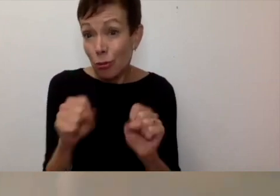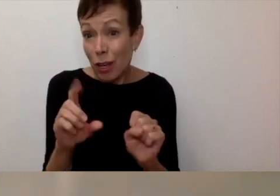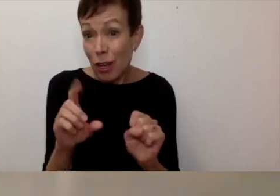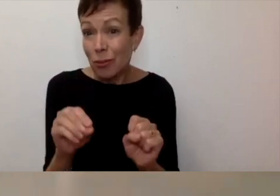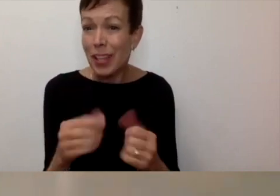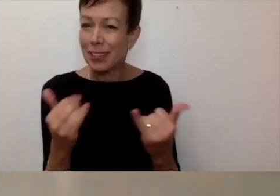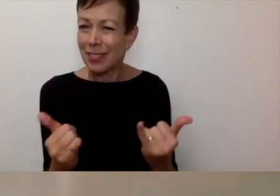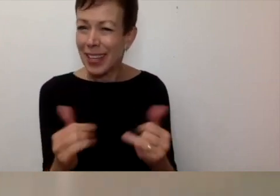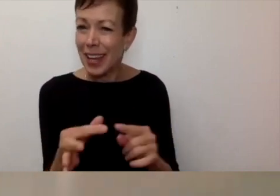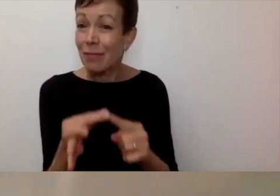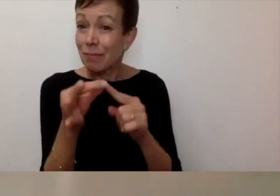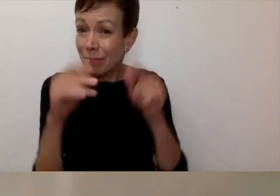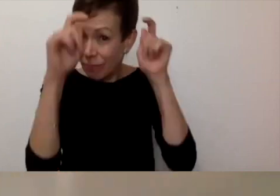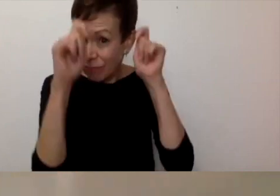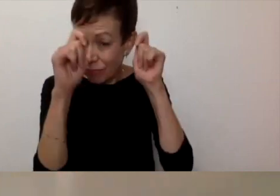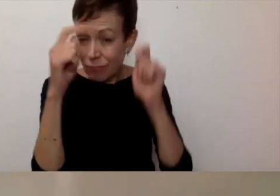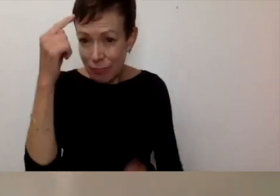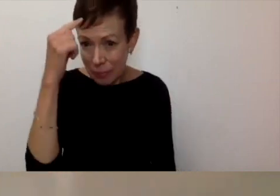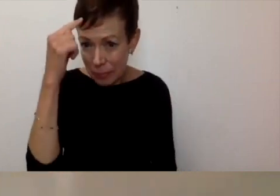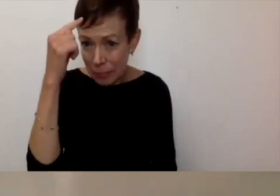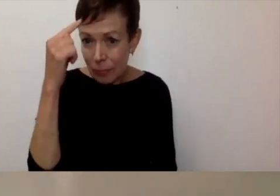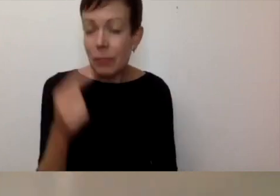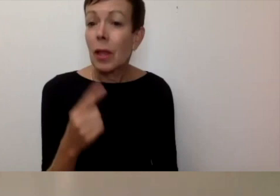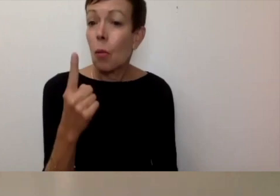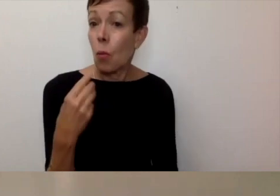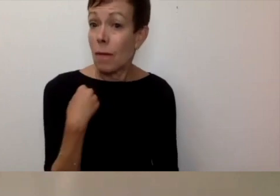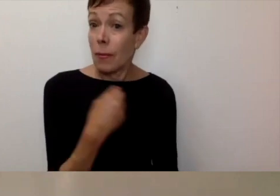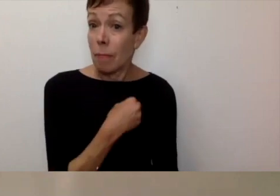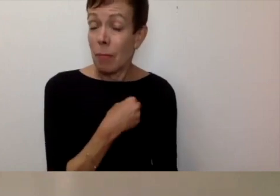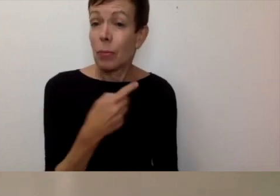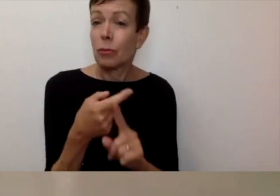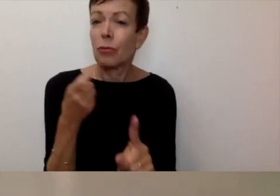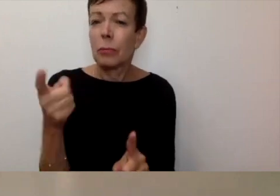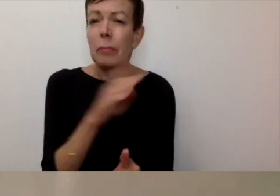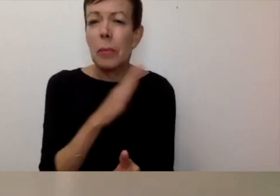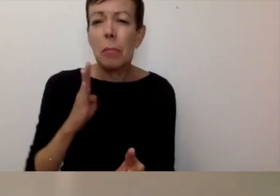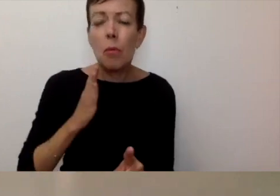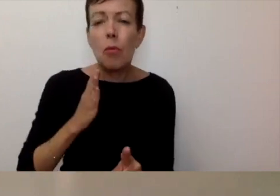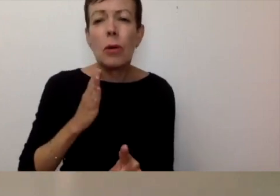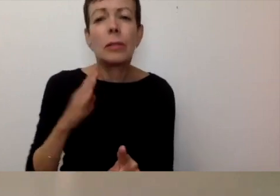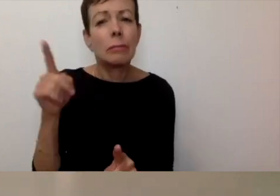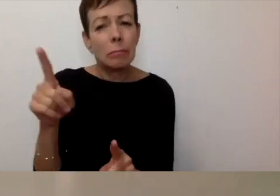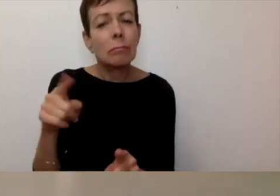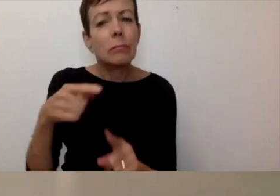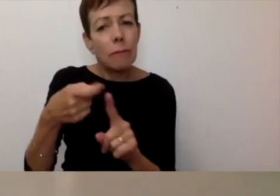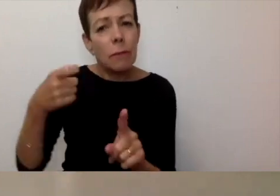head which is uh one of the members of the board of directors from the union union